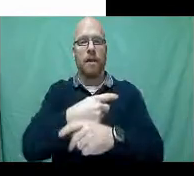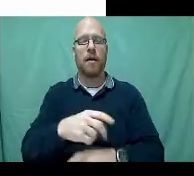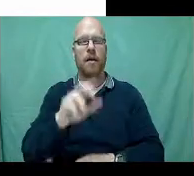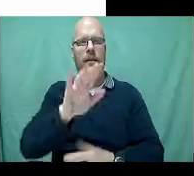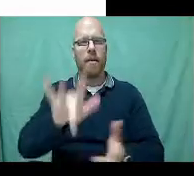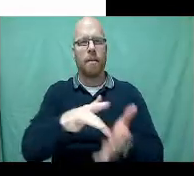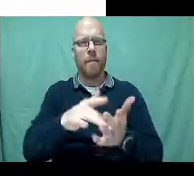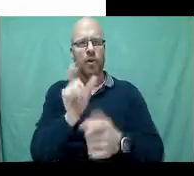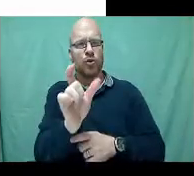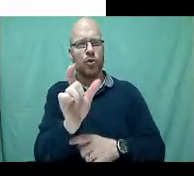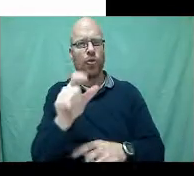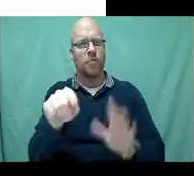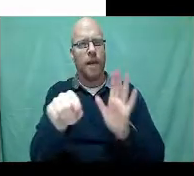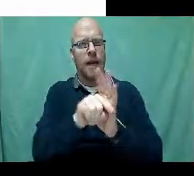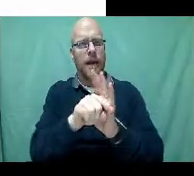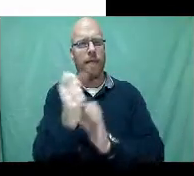My middle term is negative 11.